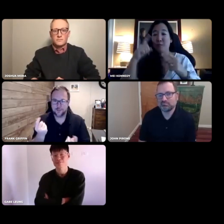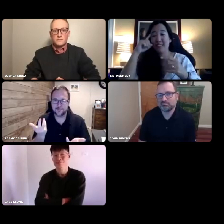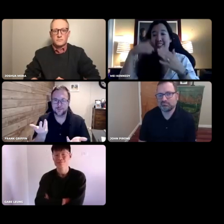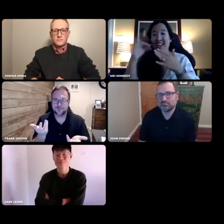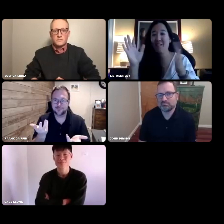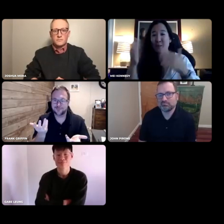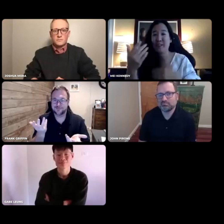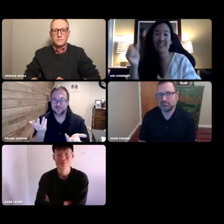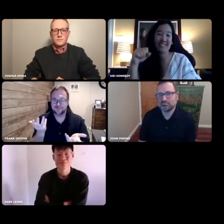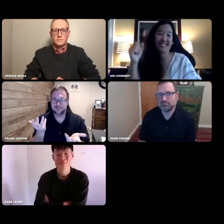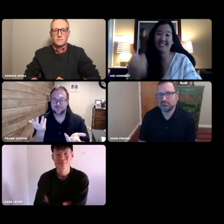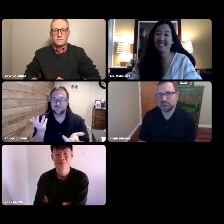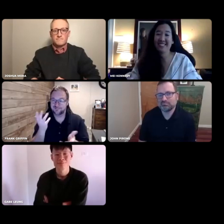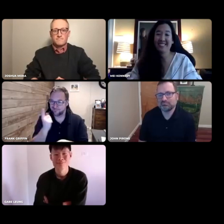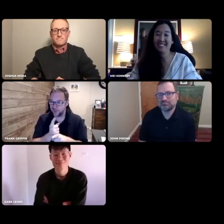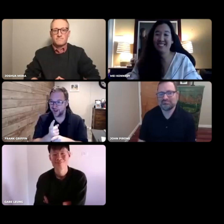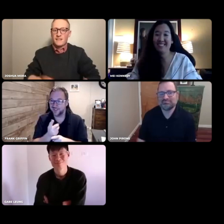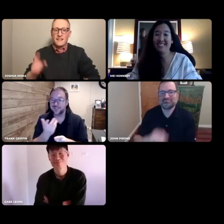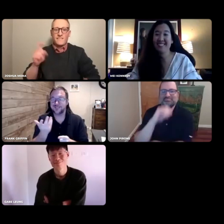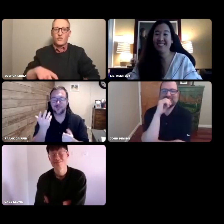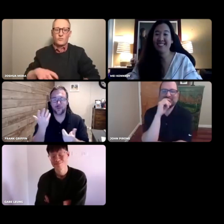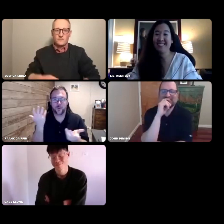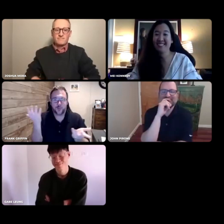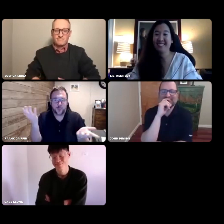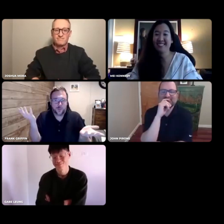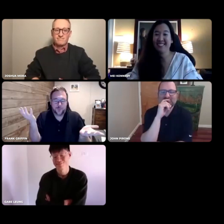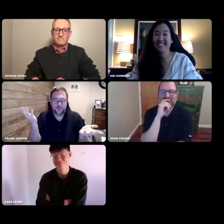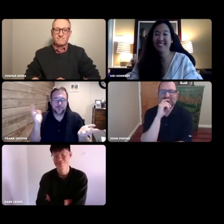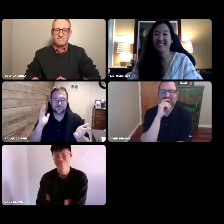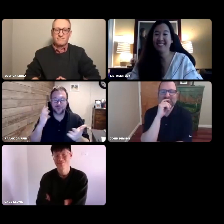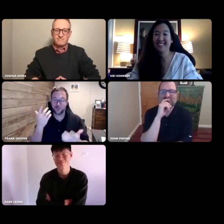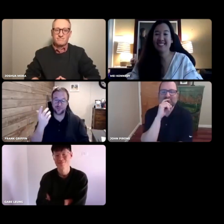You have to think outside the box.